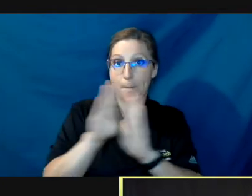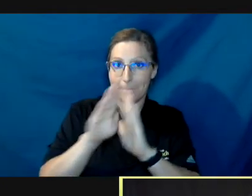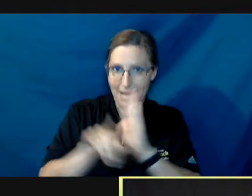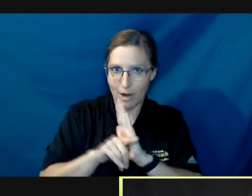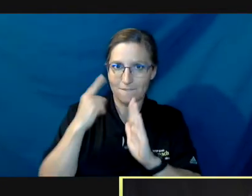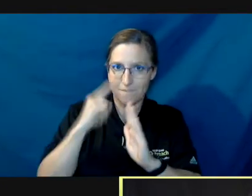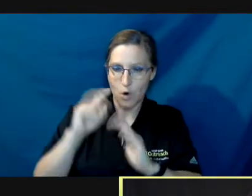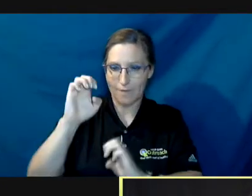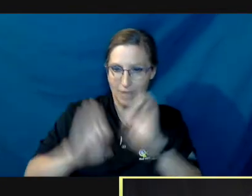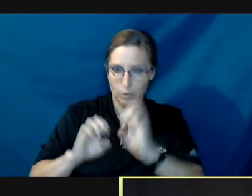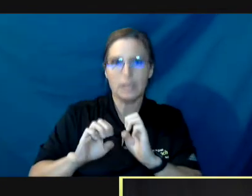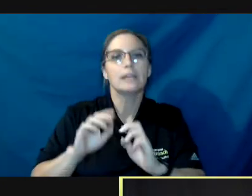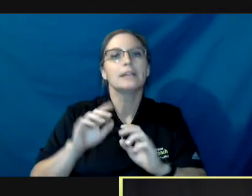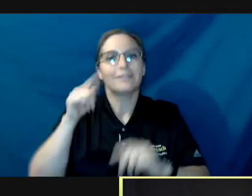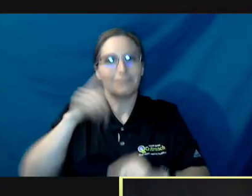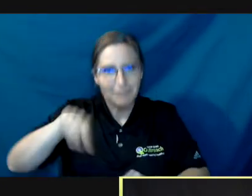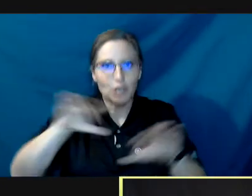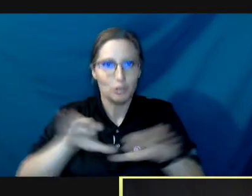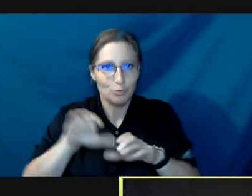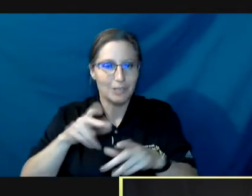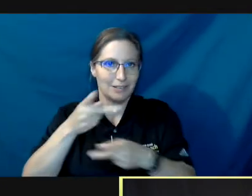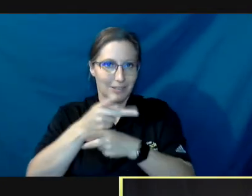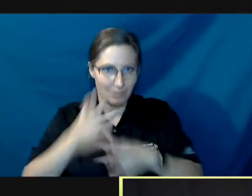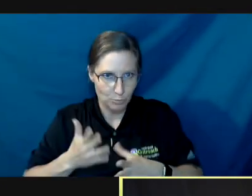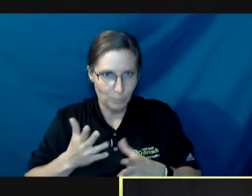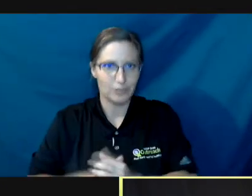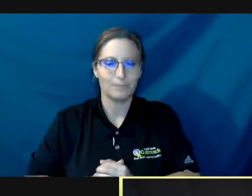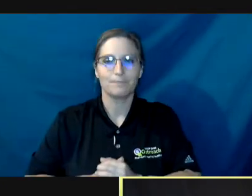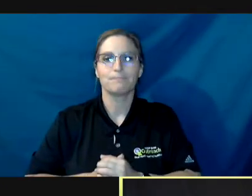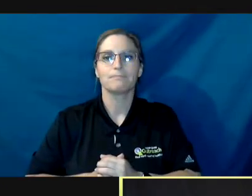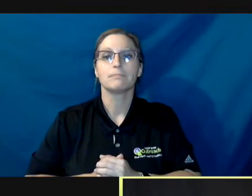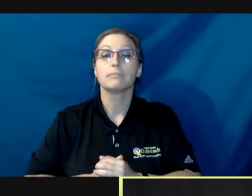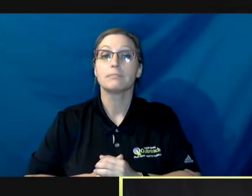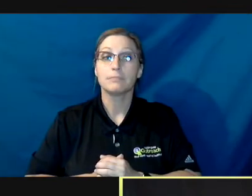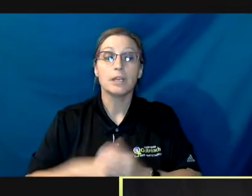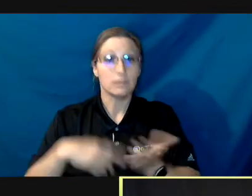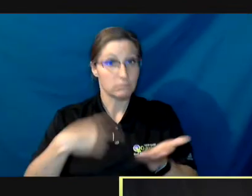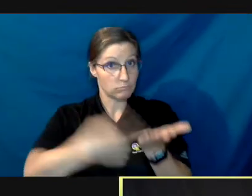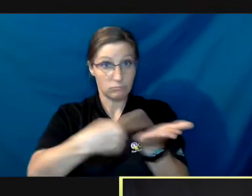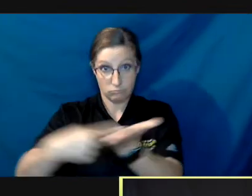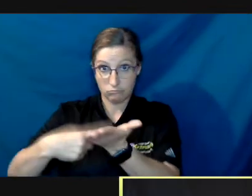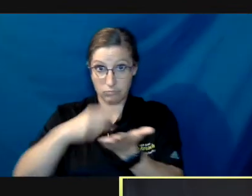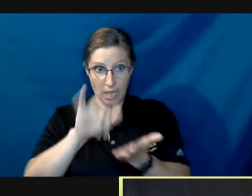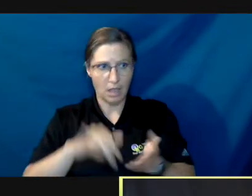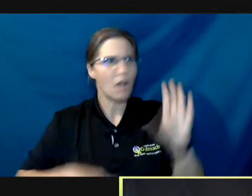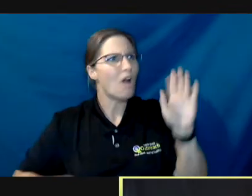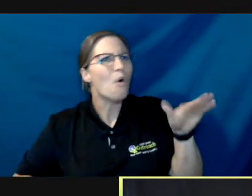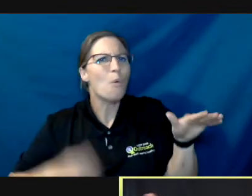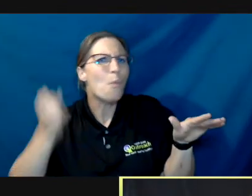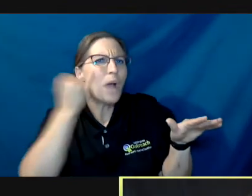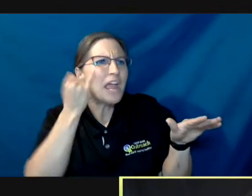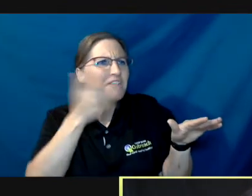supervising the interpreters. Now one of the things that came up during the discussion was, "Well what if they don't know